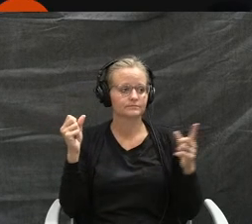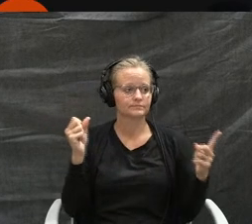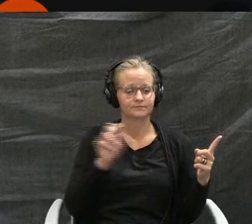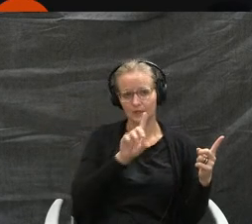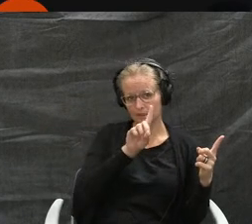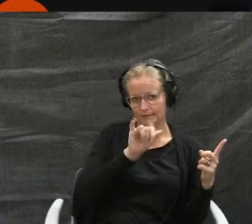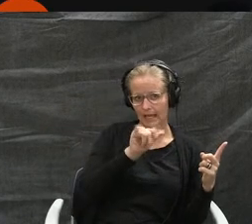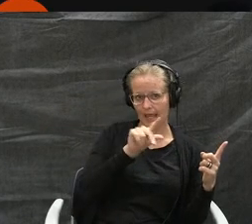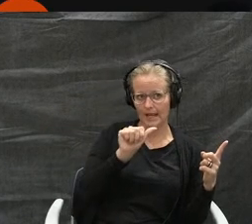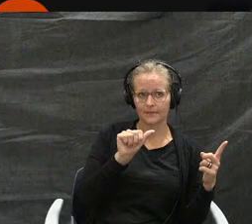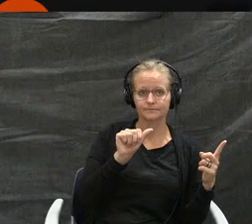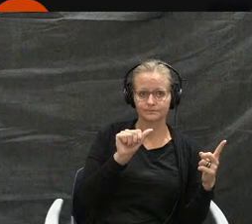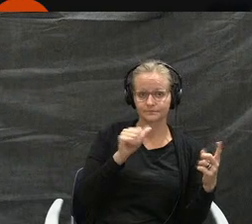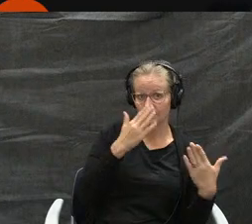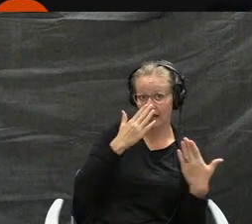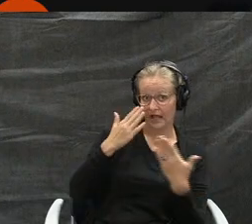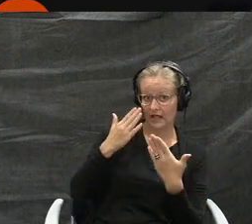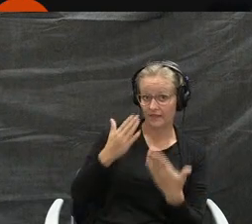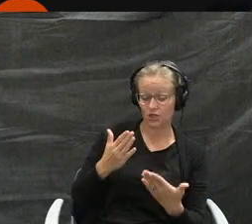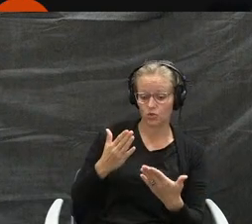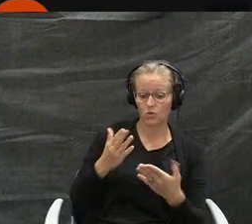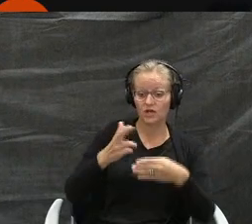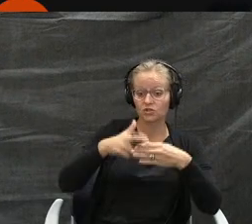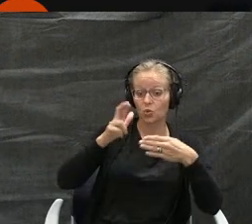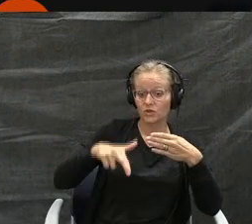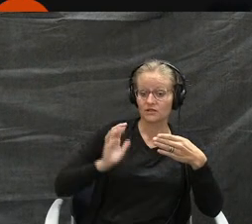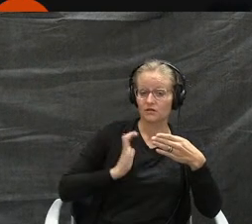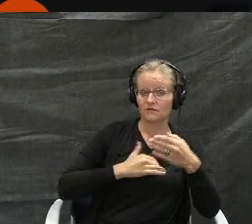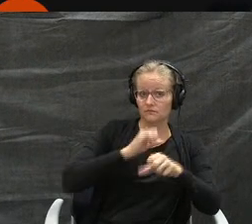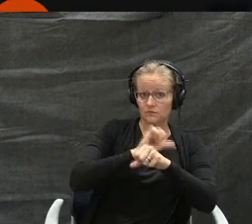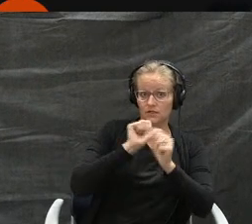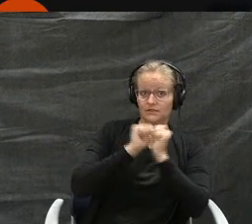Um, as a result of our work together, we really pondered how